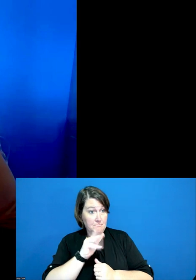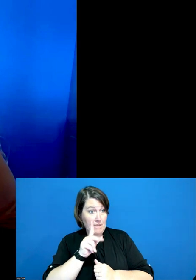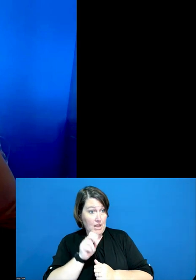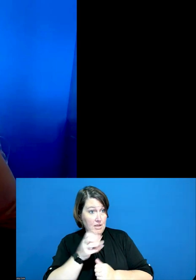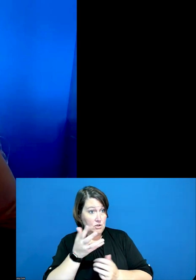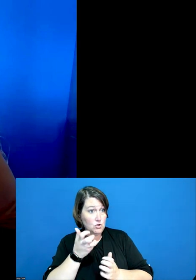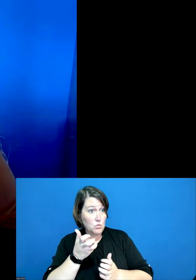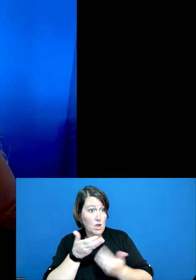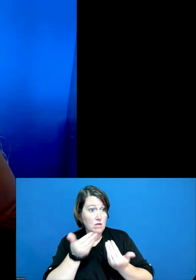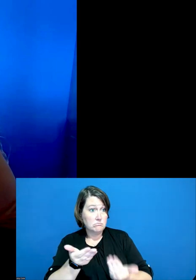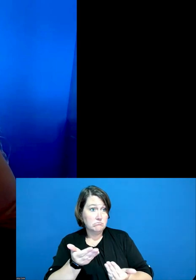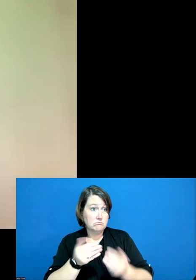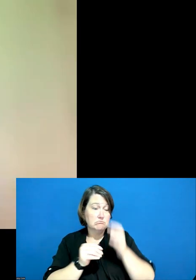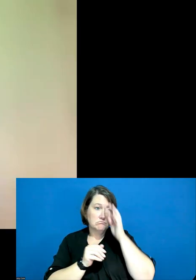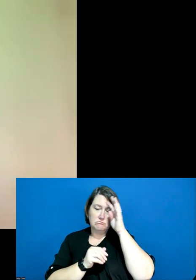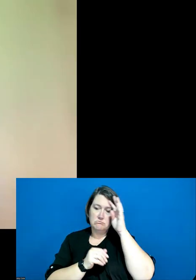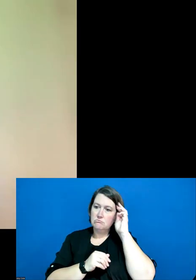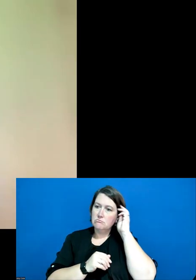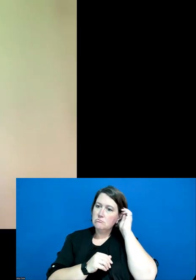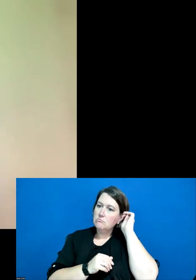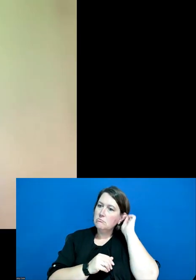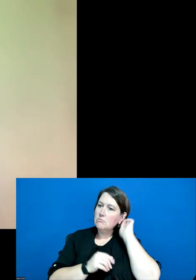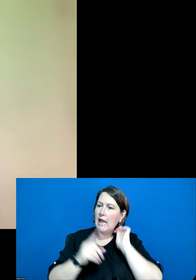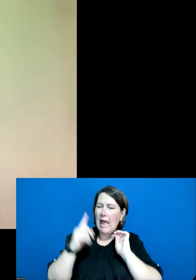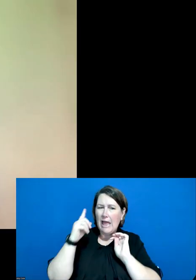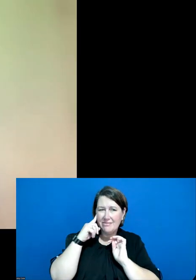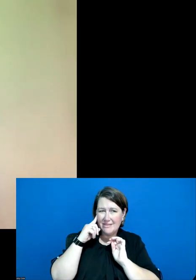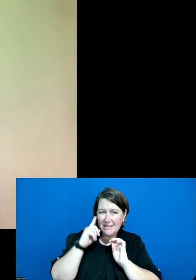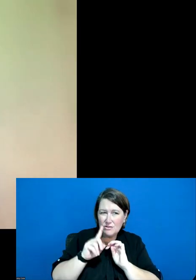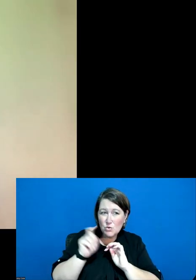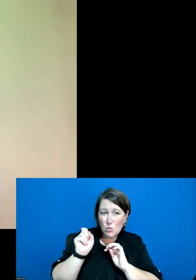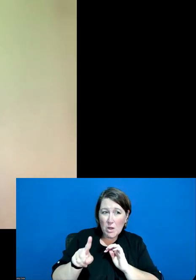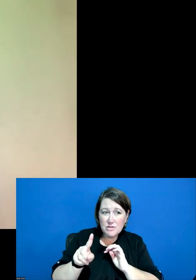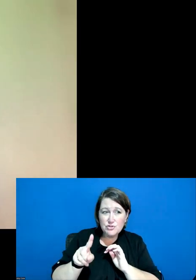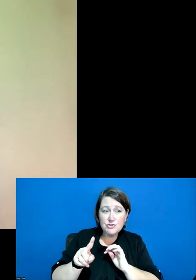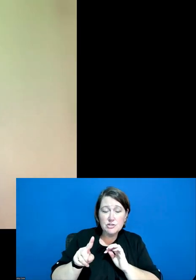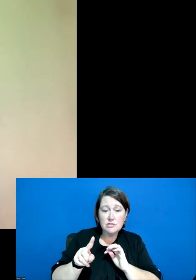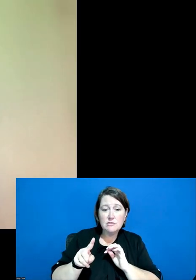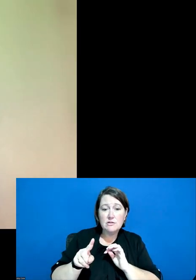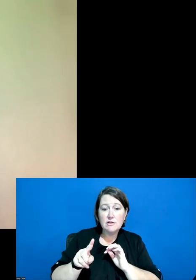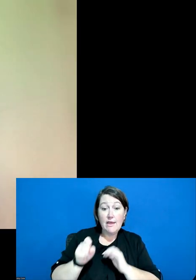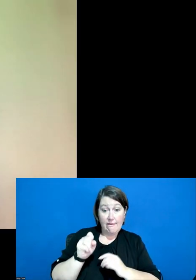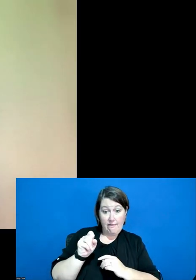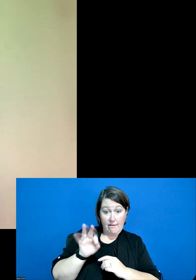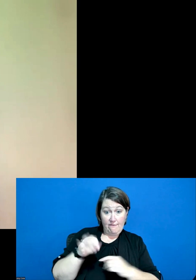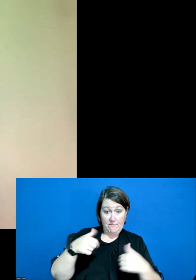Yeah. So I think the question was, if me as a doctor,